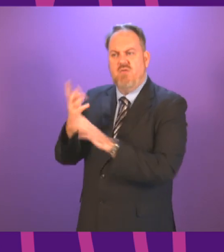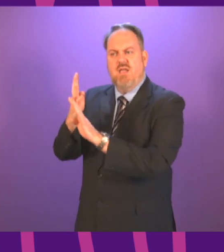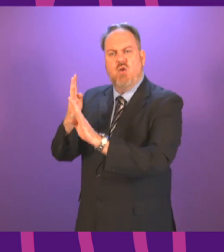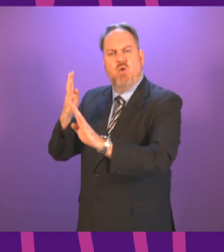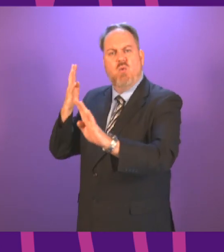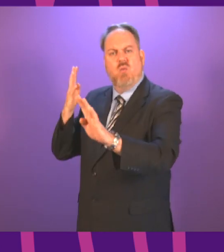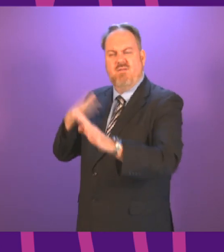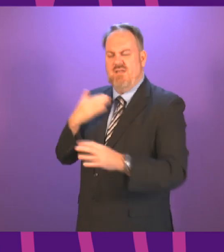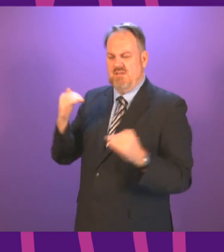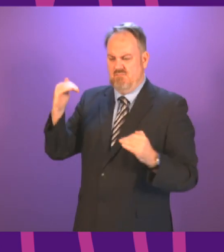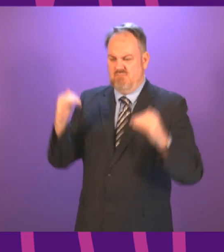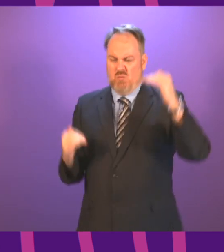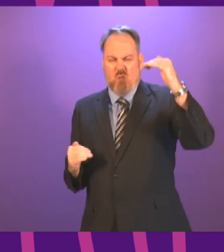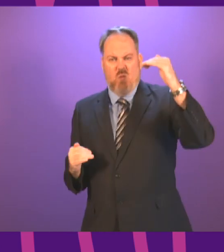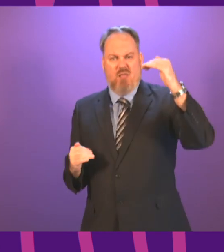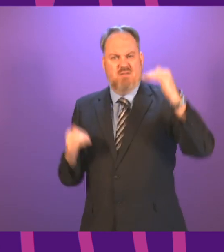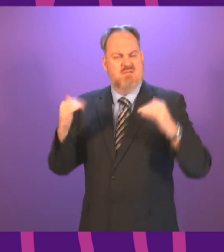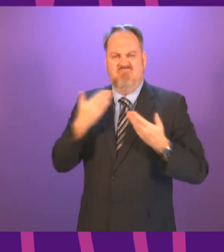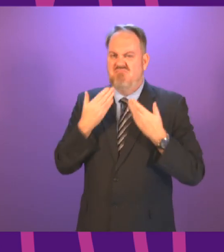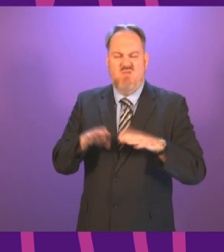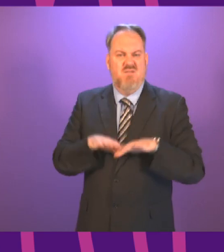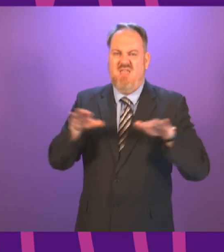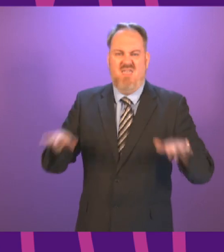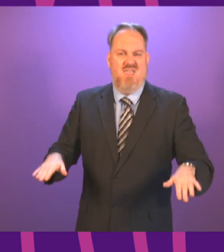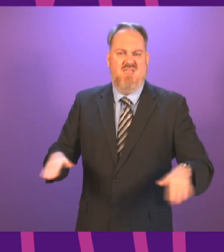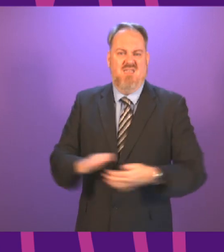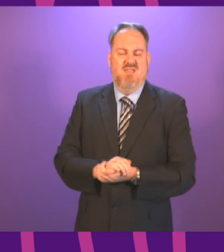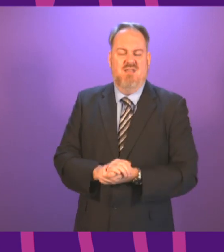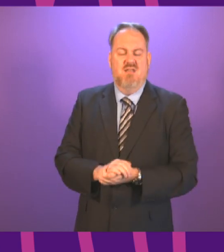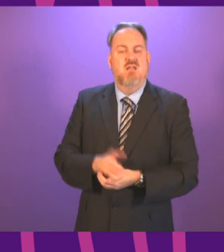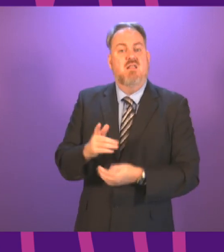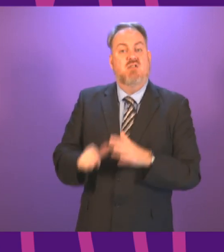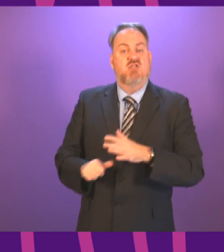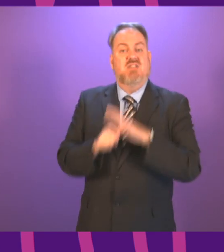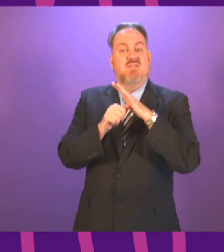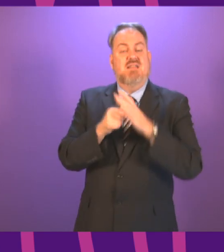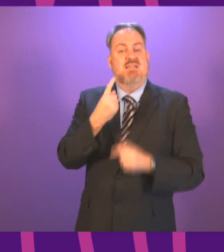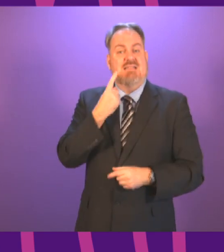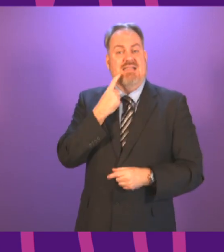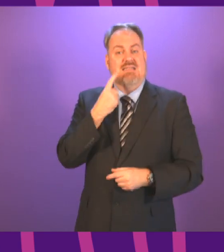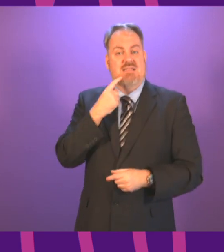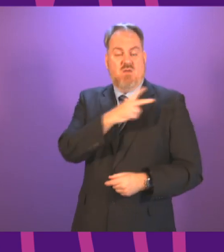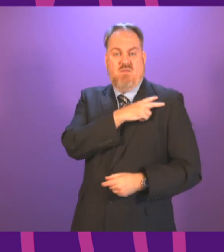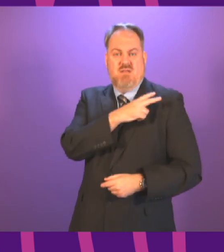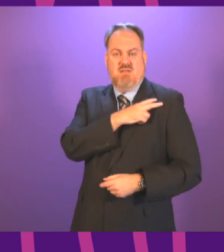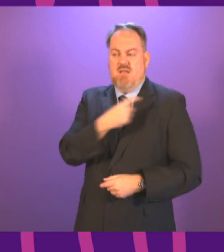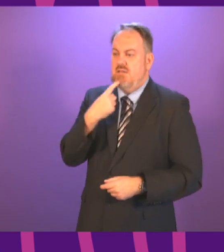I believe that that is because of differences in the restrictive practices. The chief dental officer said recently that he did not think that patients